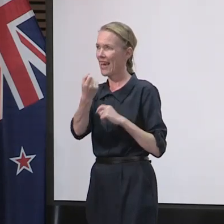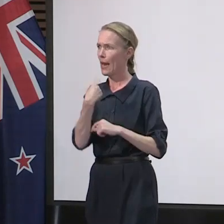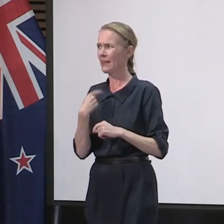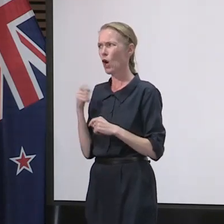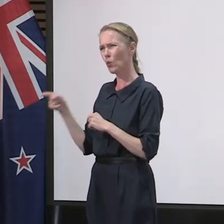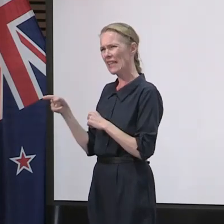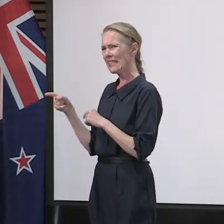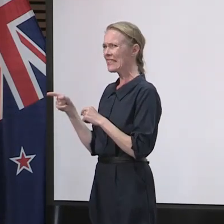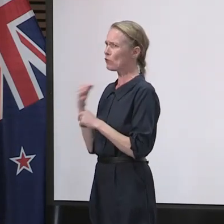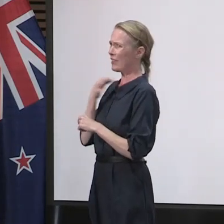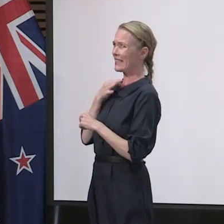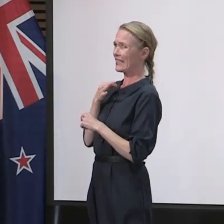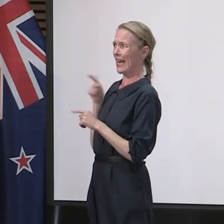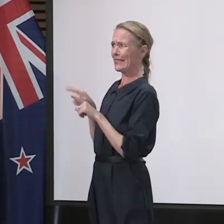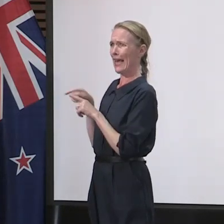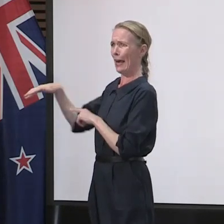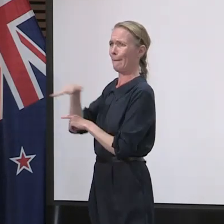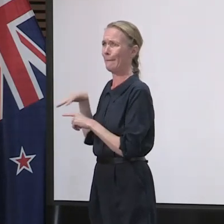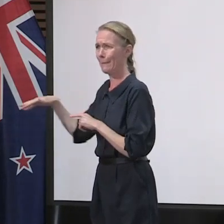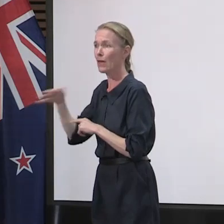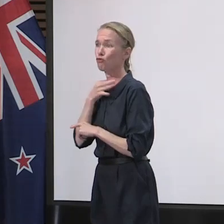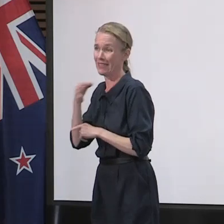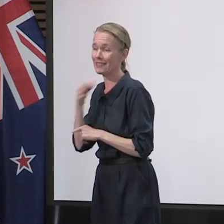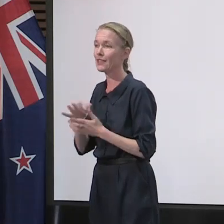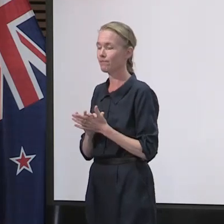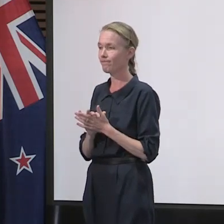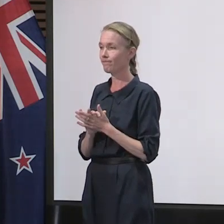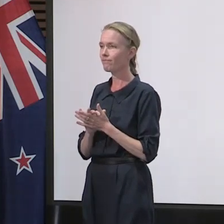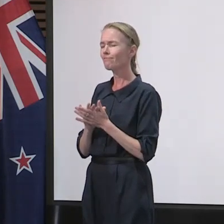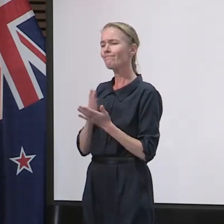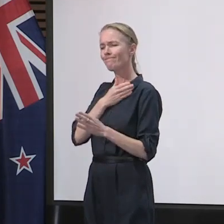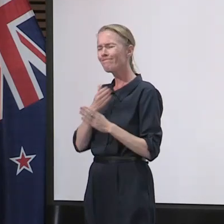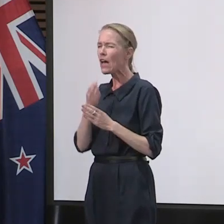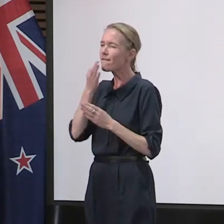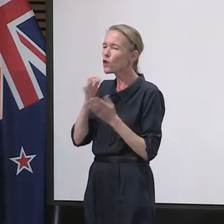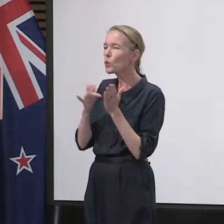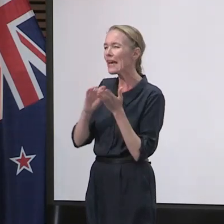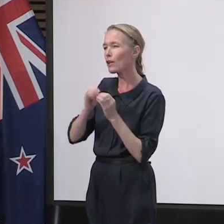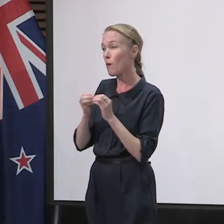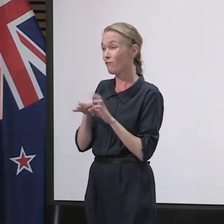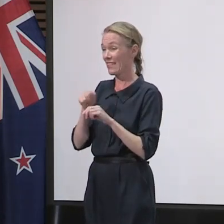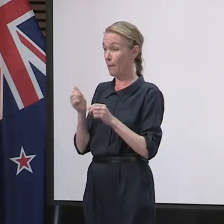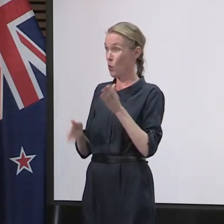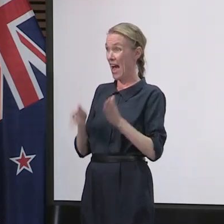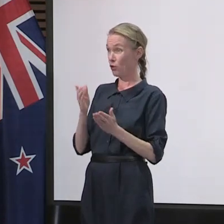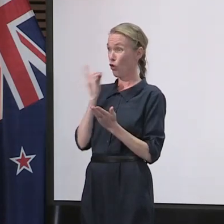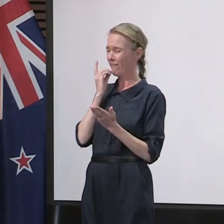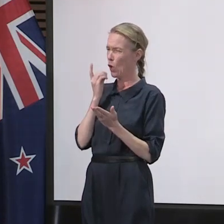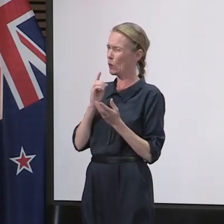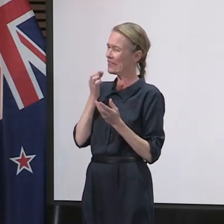where there may be a close contact. There's been a few wrinkles with the downloads and running the app, largely I